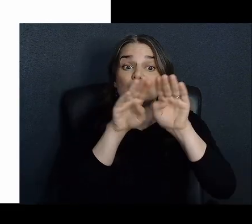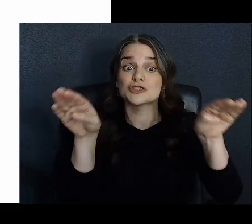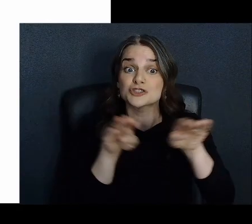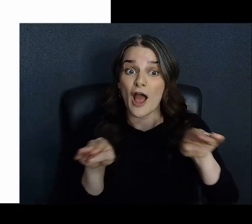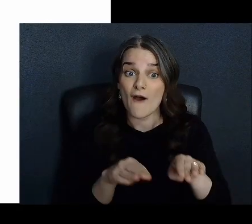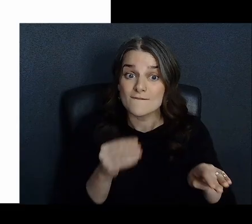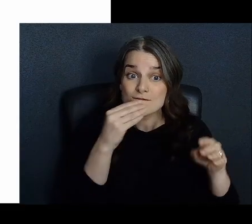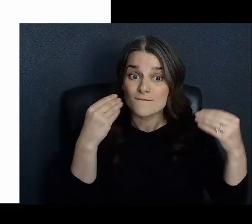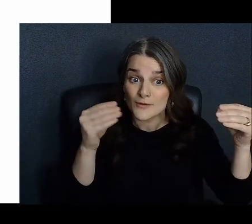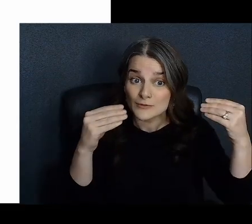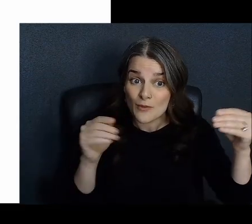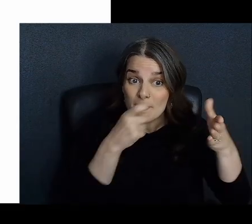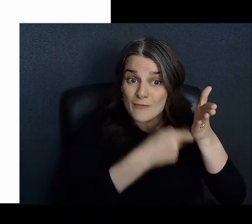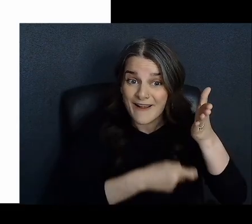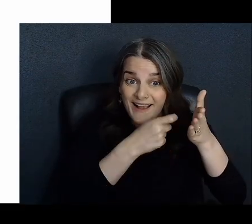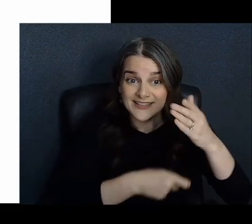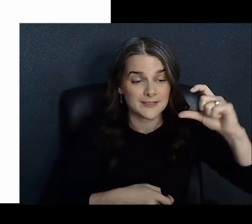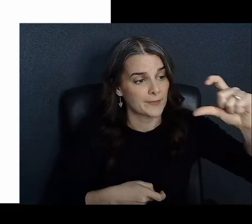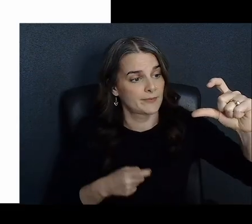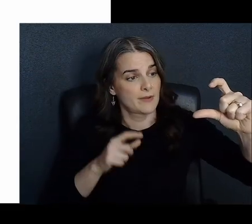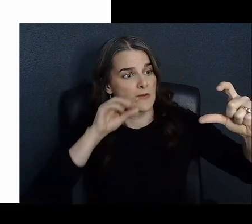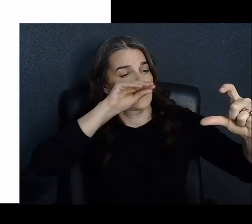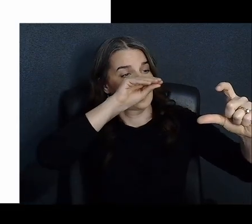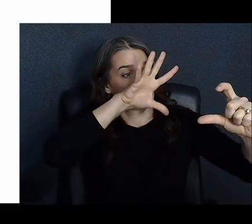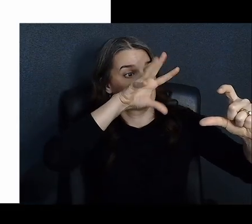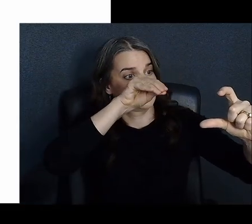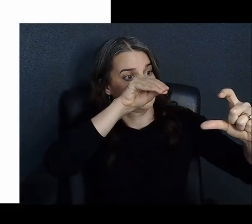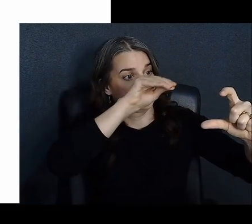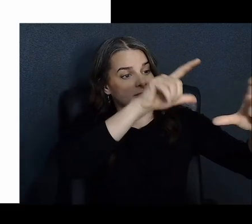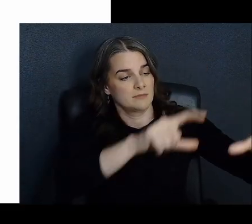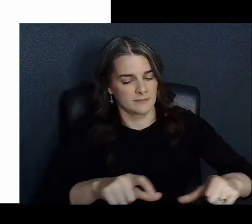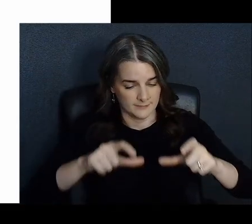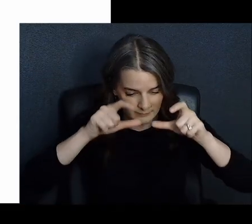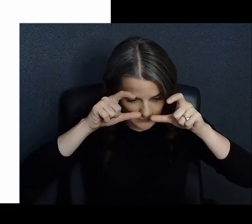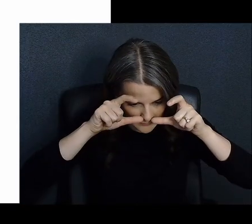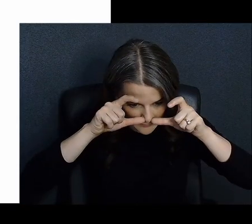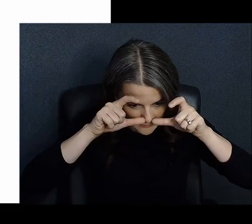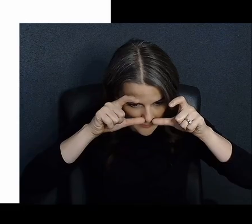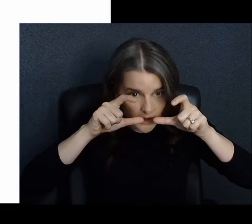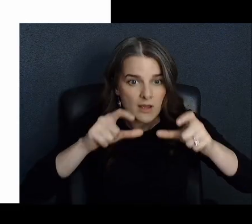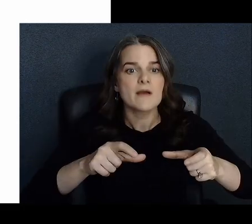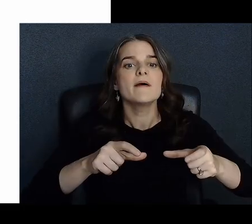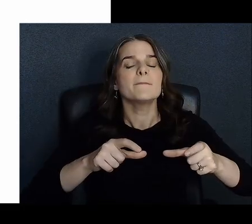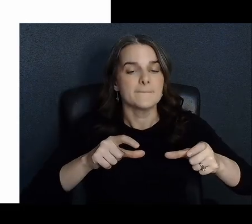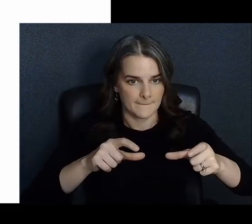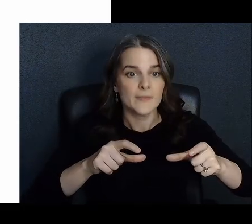You can snap the freeze image and then bring it closer to you. It also will still magnify if you increase the magnification